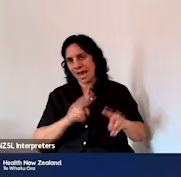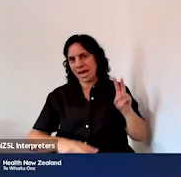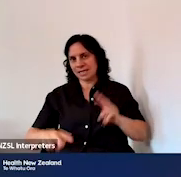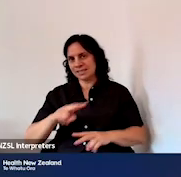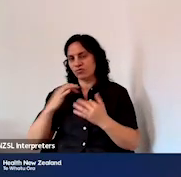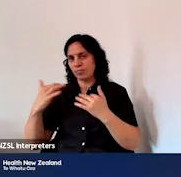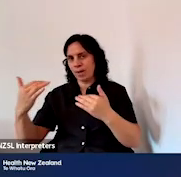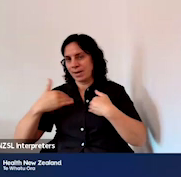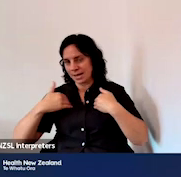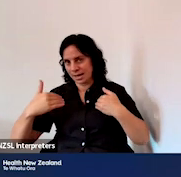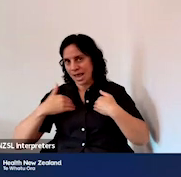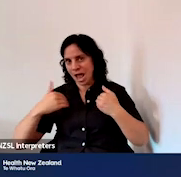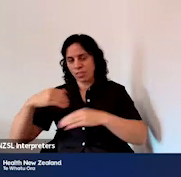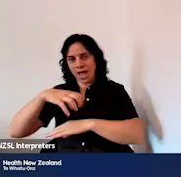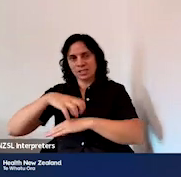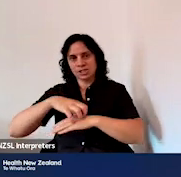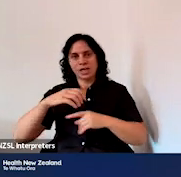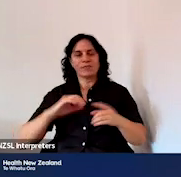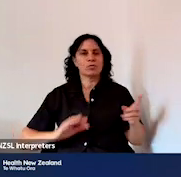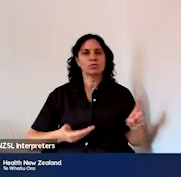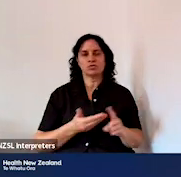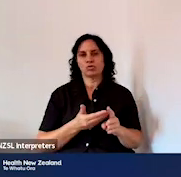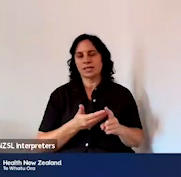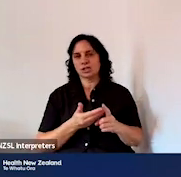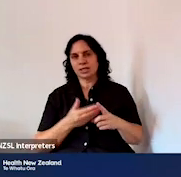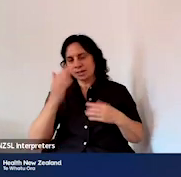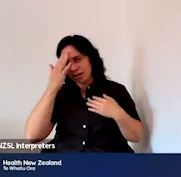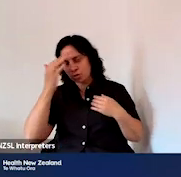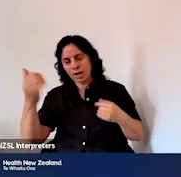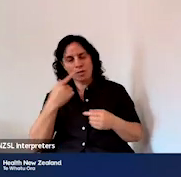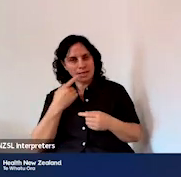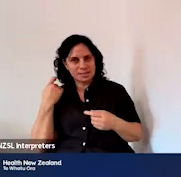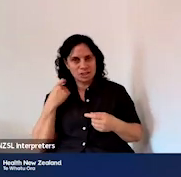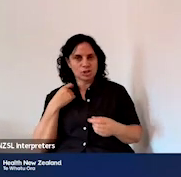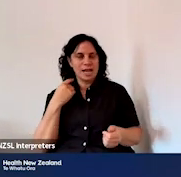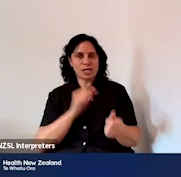and who works across strategy and policy for mental health, addiction and suicide prevention.